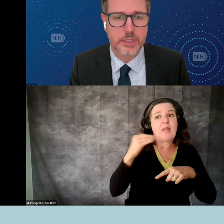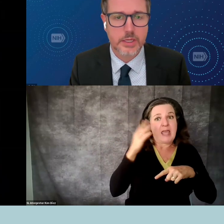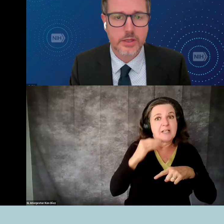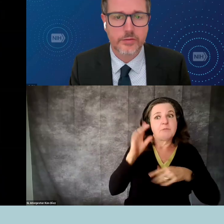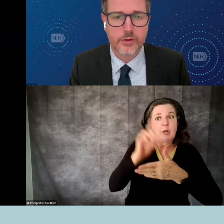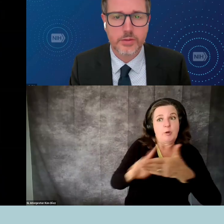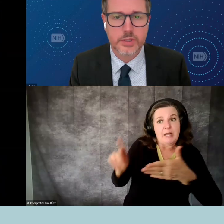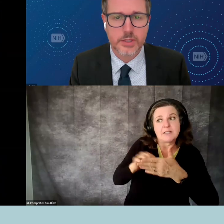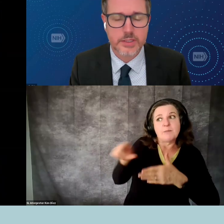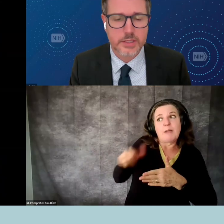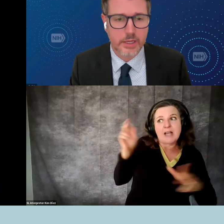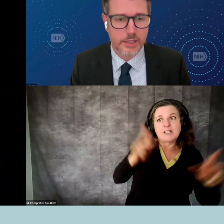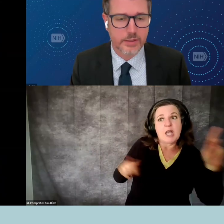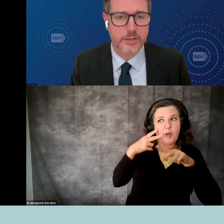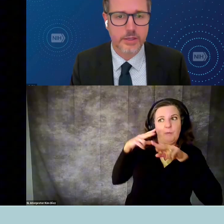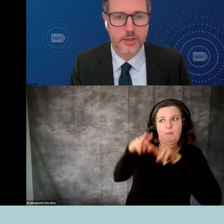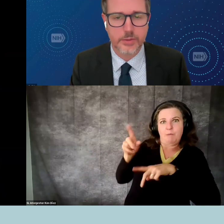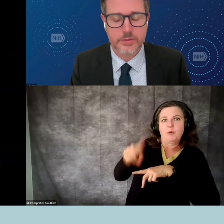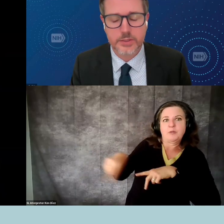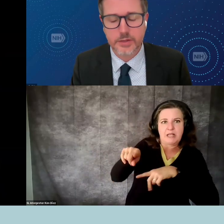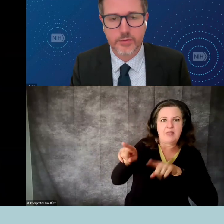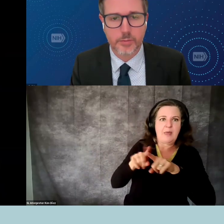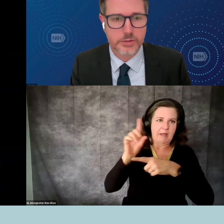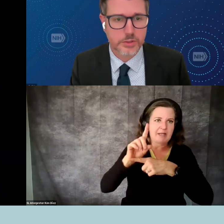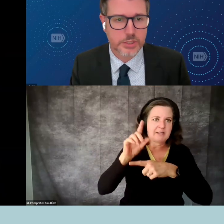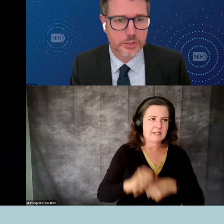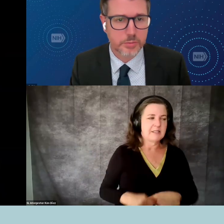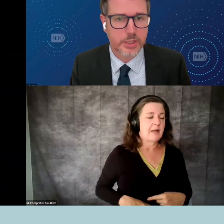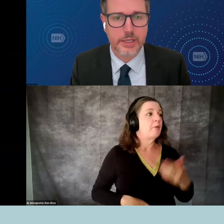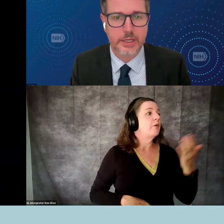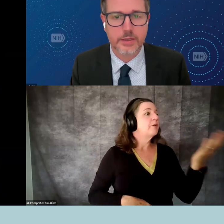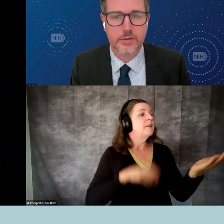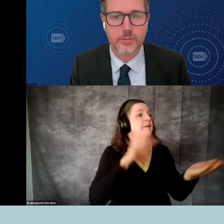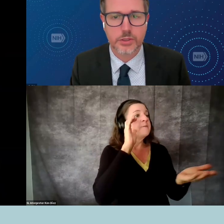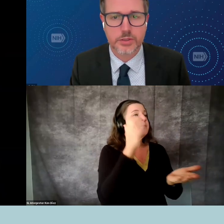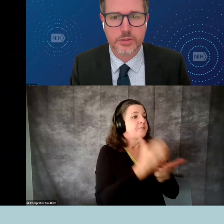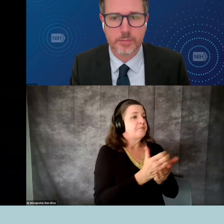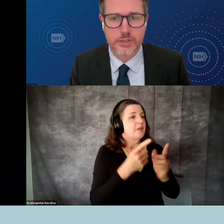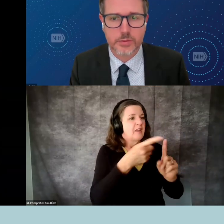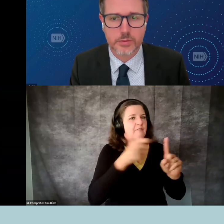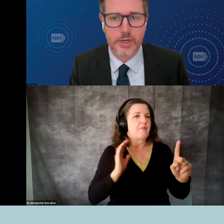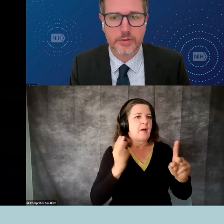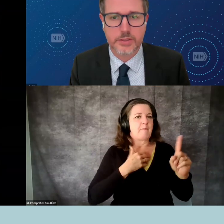The photos on this slide that's taken from our strategic plan were chosen to represent the wide